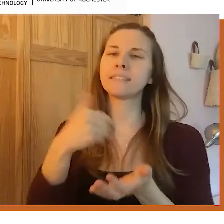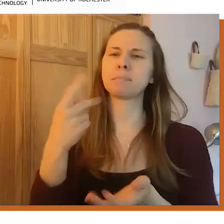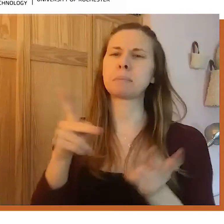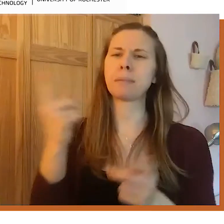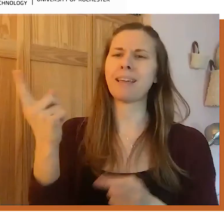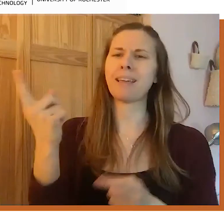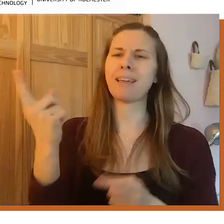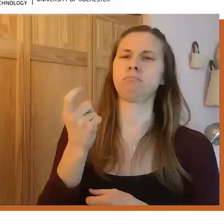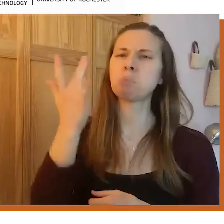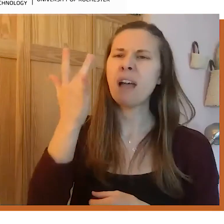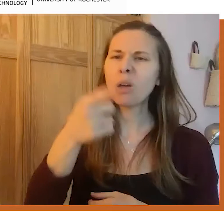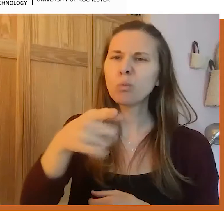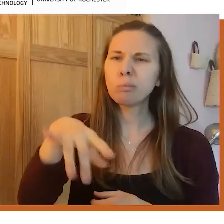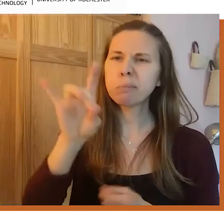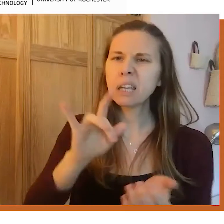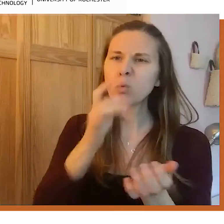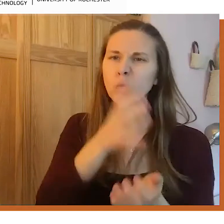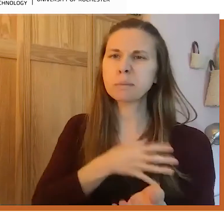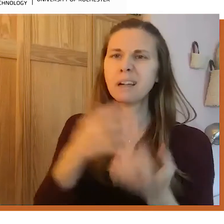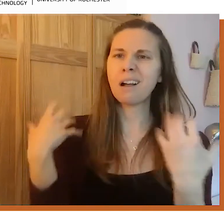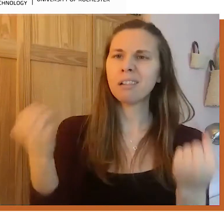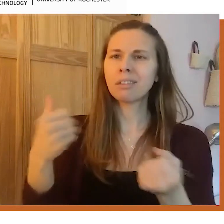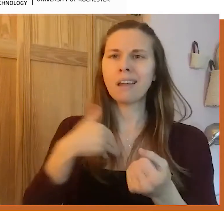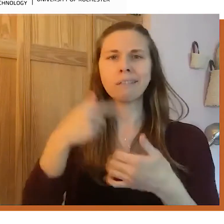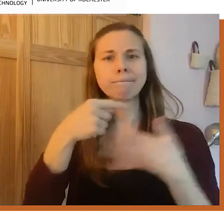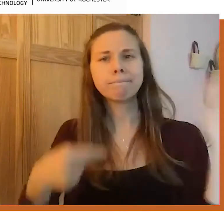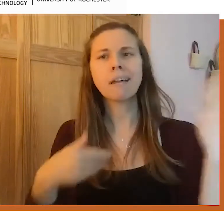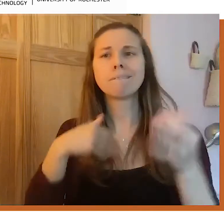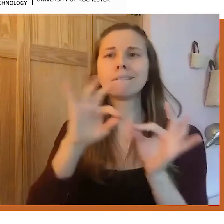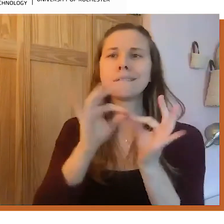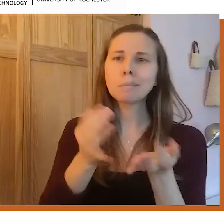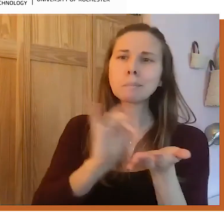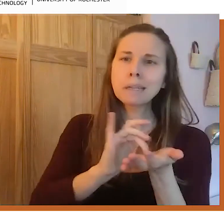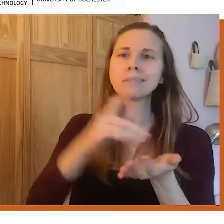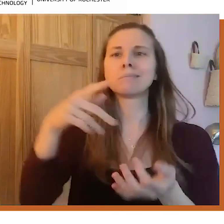so often, people ask me why did I pick women's health. There are some many different fields of medicine--